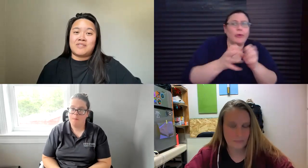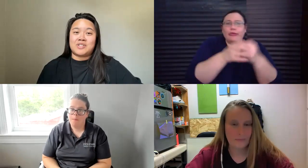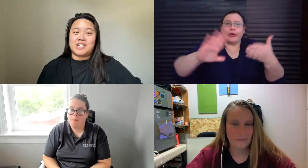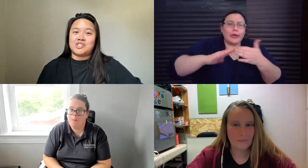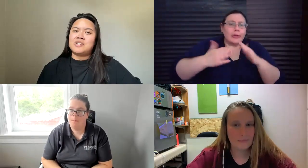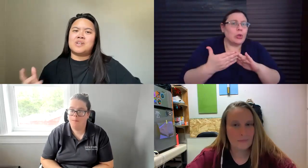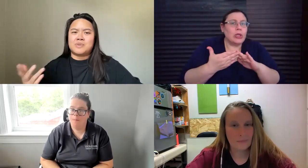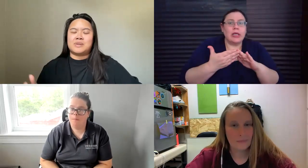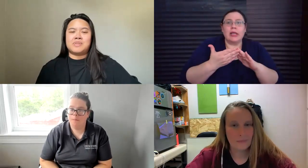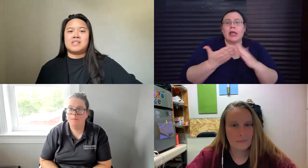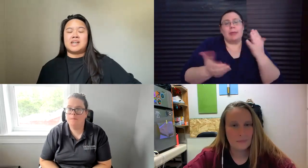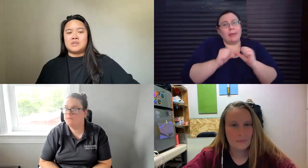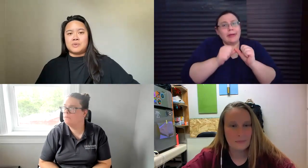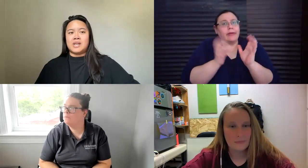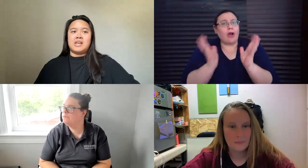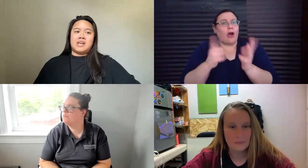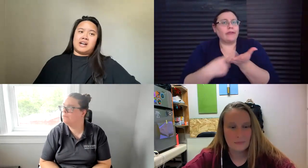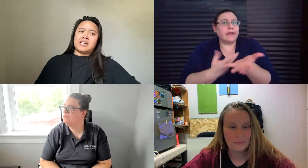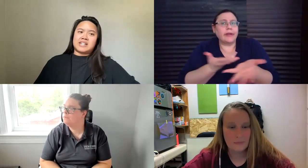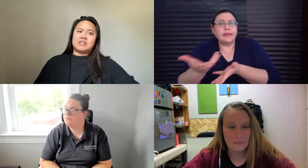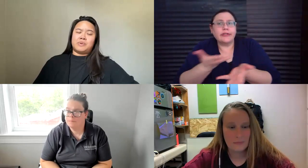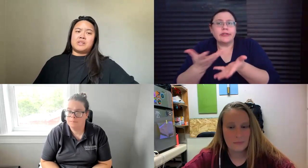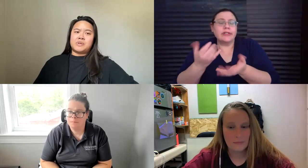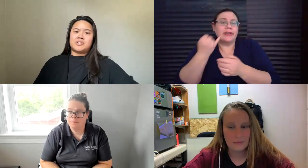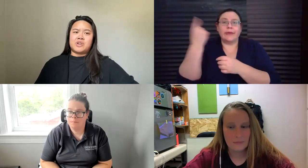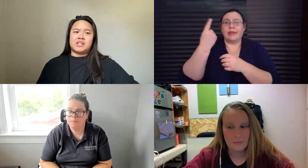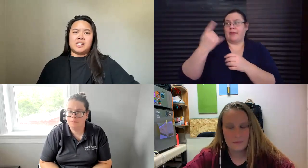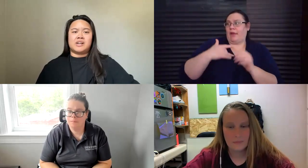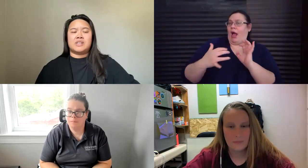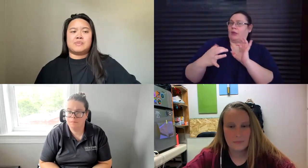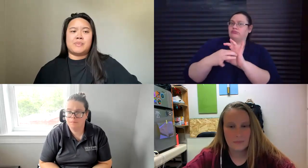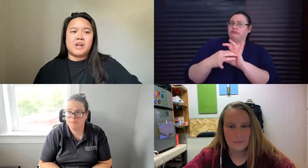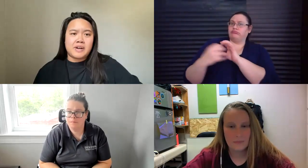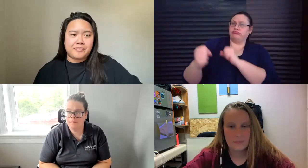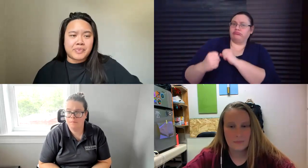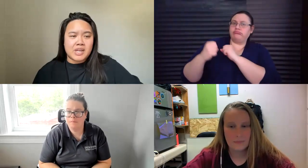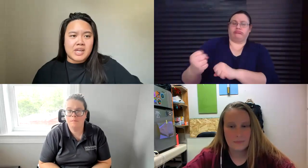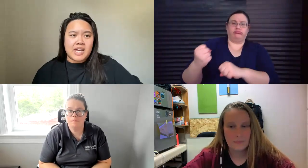to conversation if there was something that you connected with pretty strongly on this webinar.